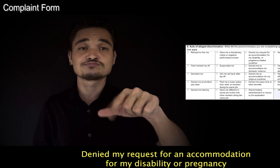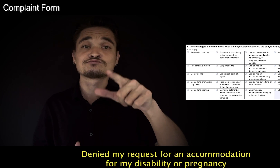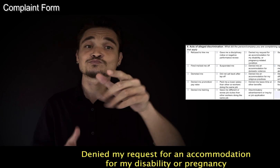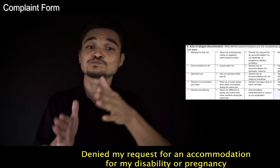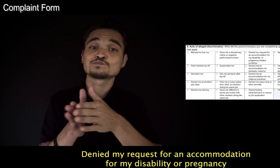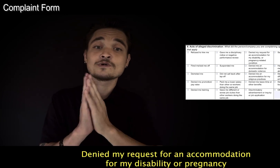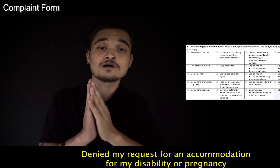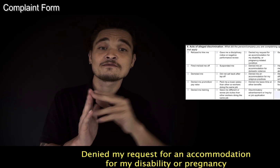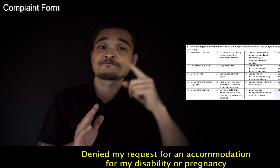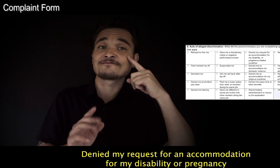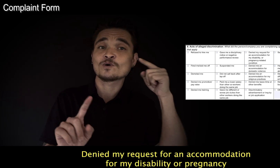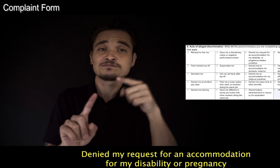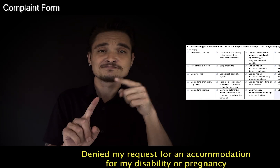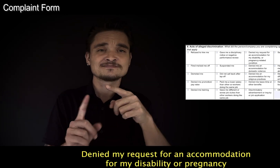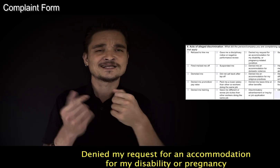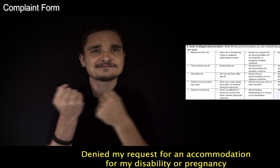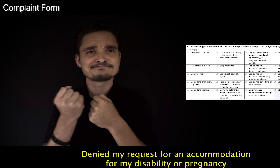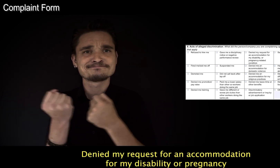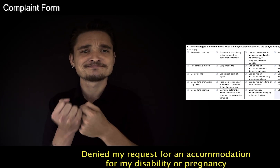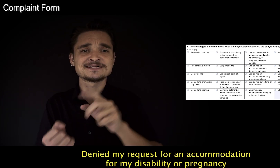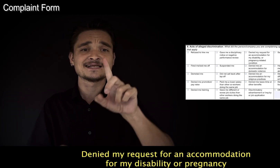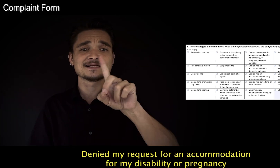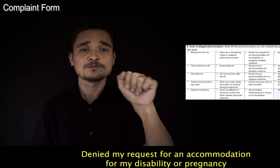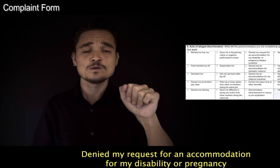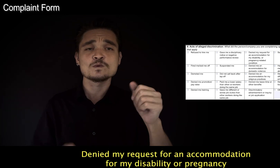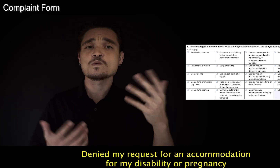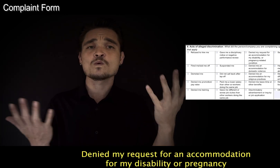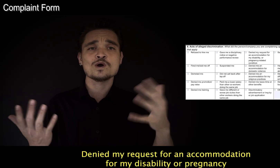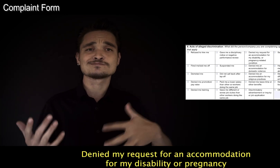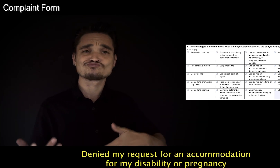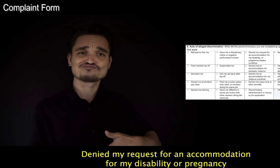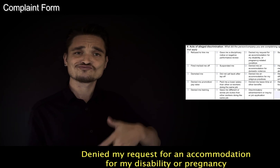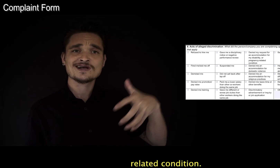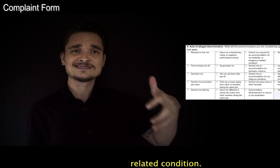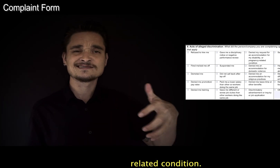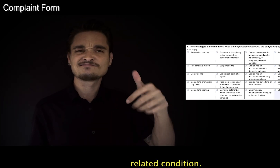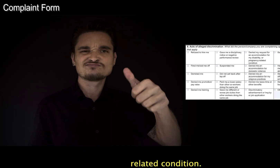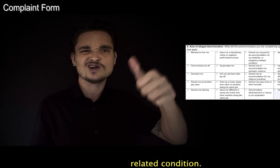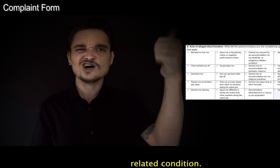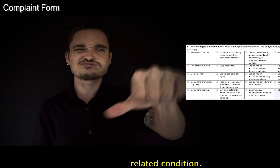Denied my request for an accommodation for my disability or pregnancy related condition.